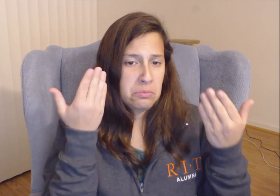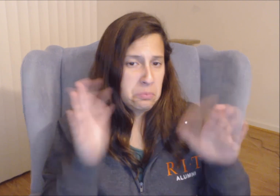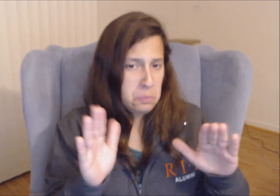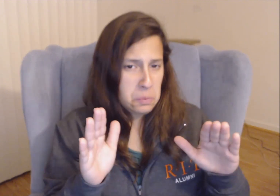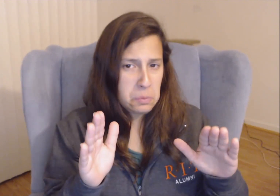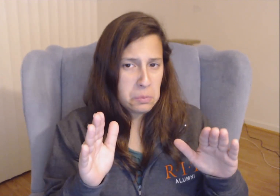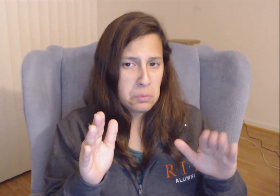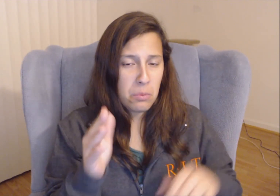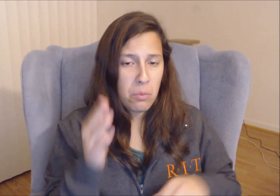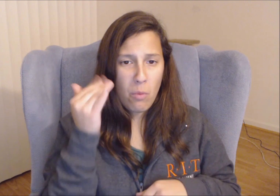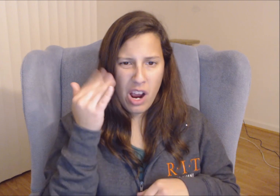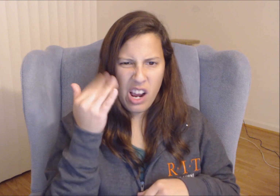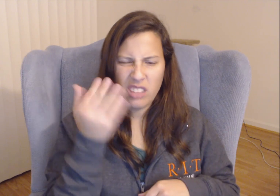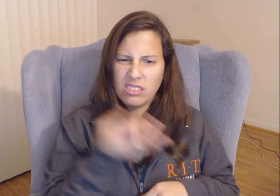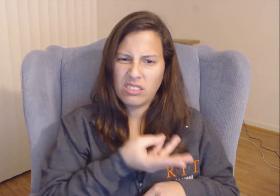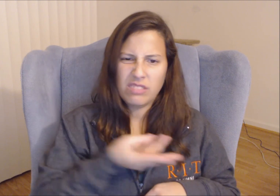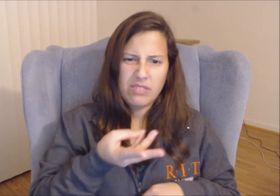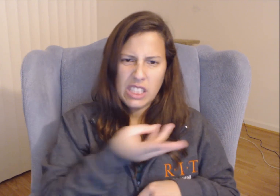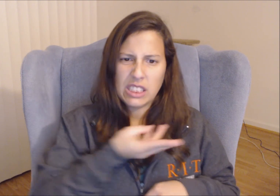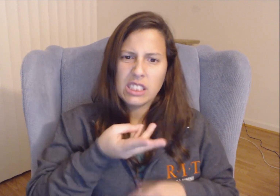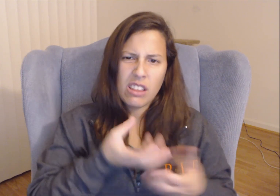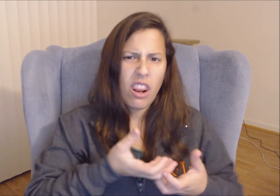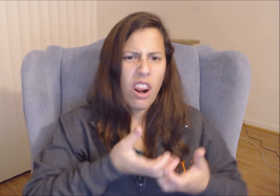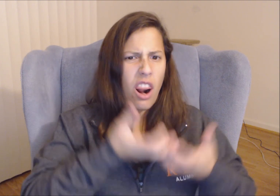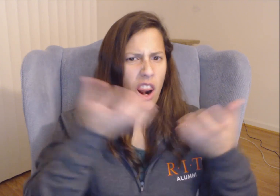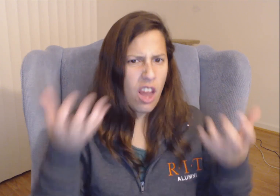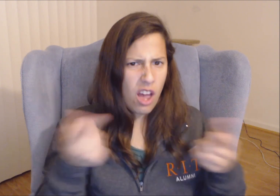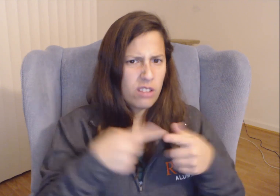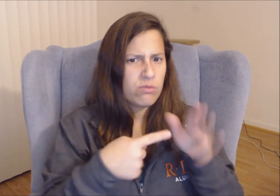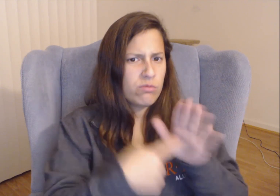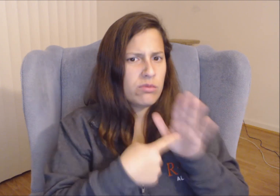Don't know... Why? 6 of us attended at there and 6 of us is too much